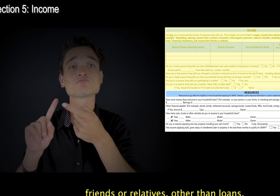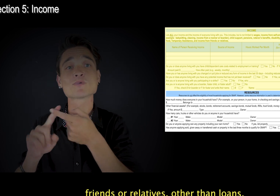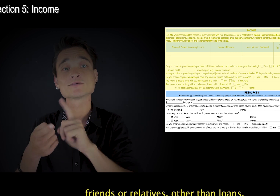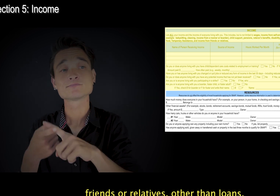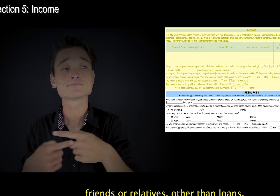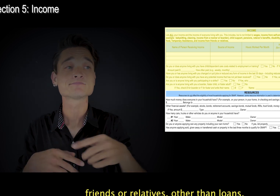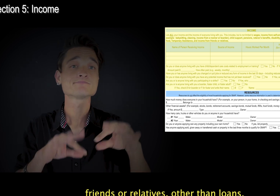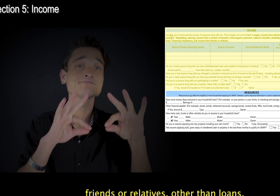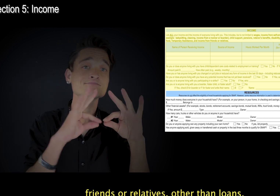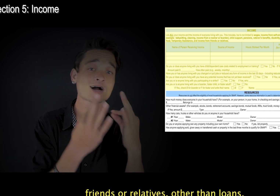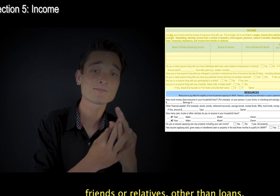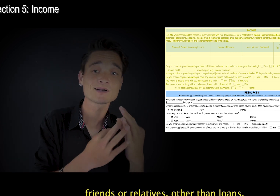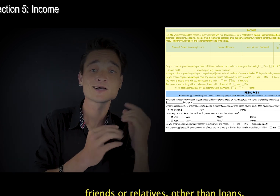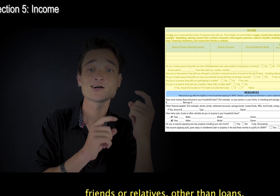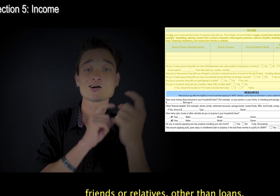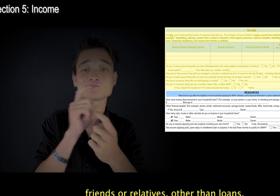friends or relatives, other than loans,